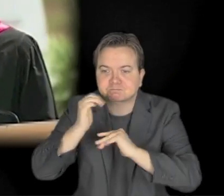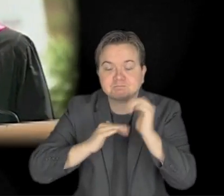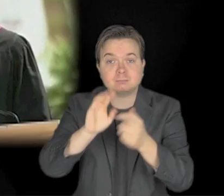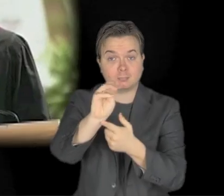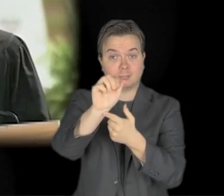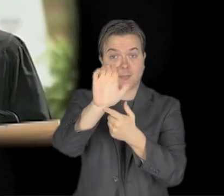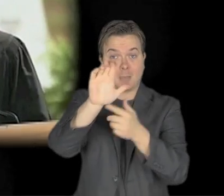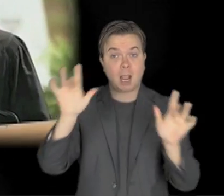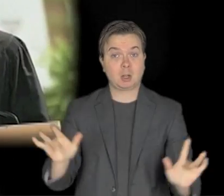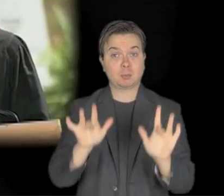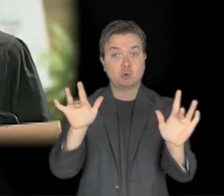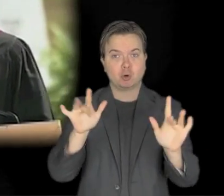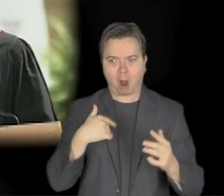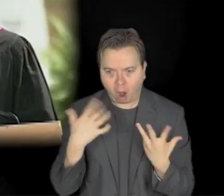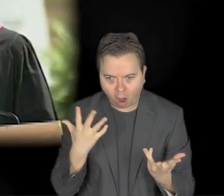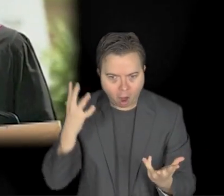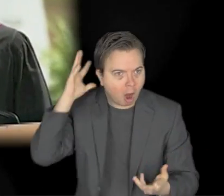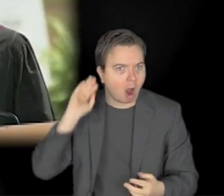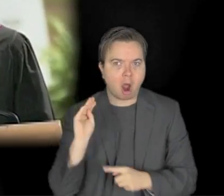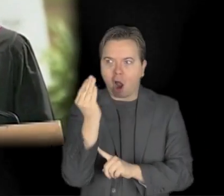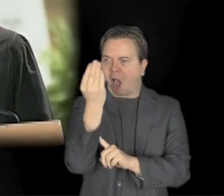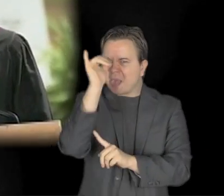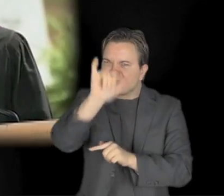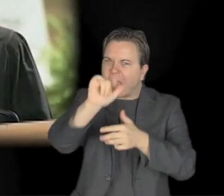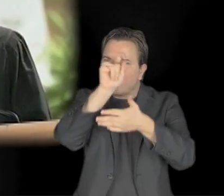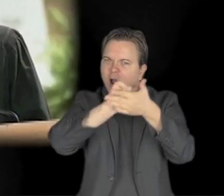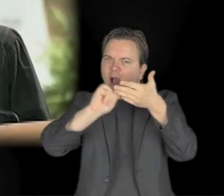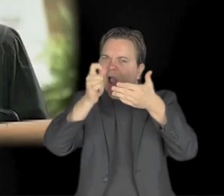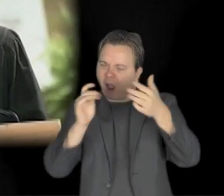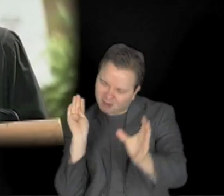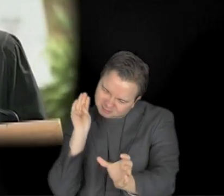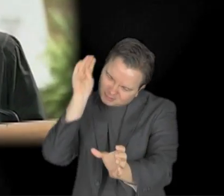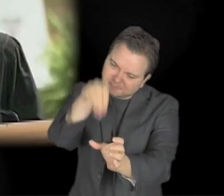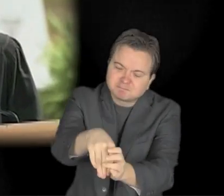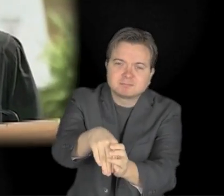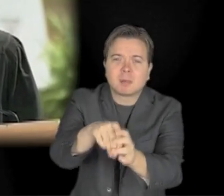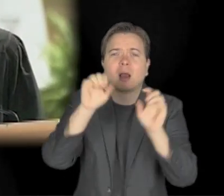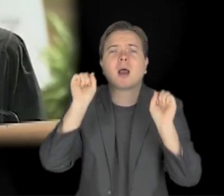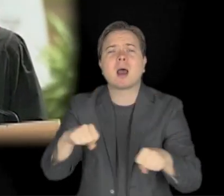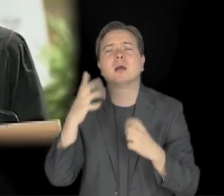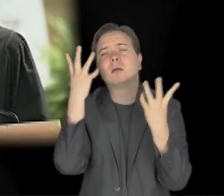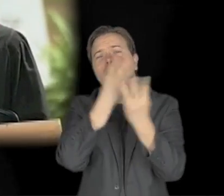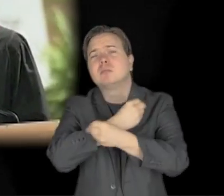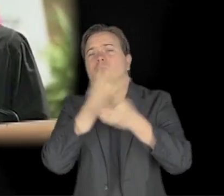And we designed it all into the Mac. It was the first computer with beautiful typography.